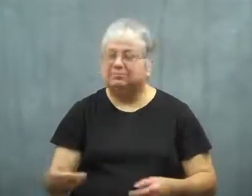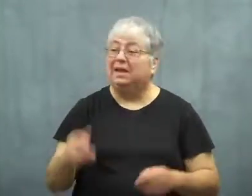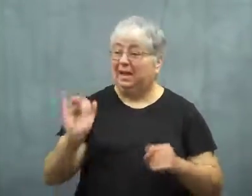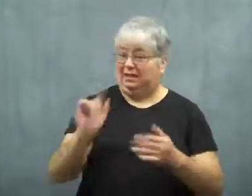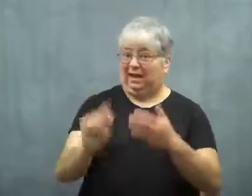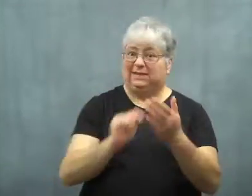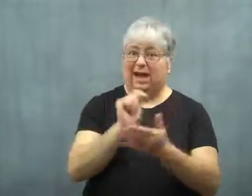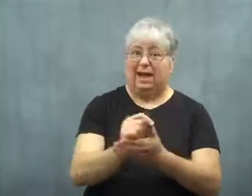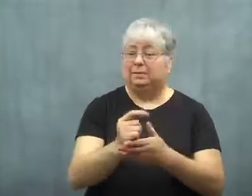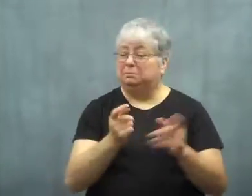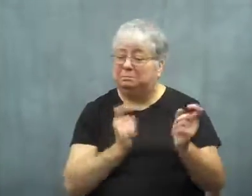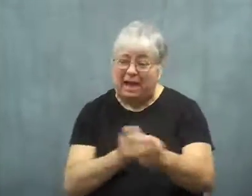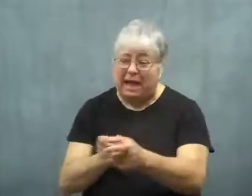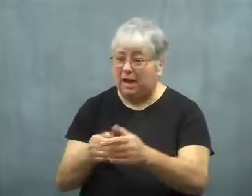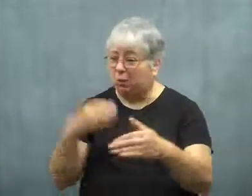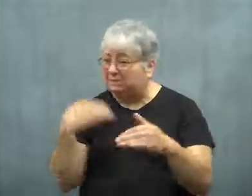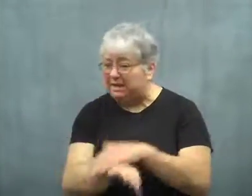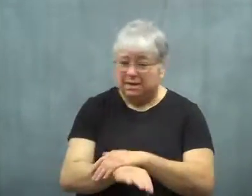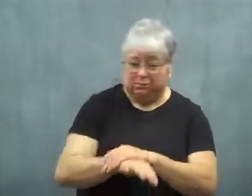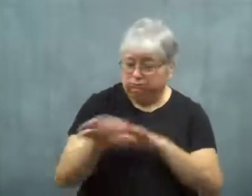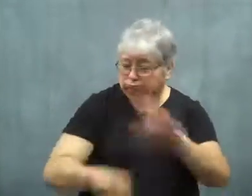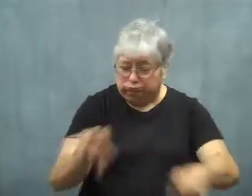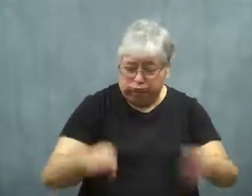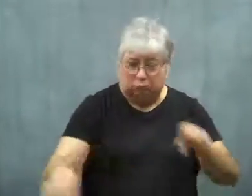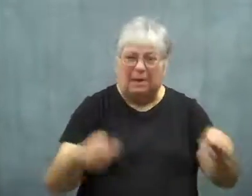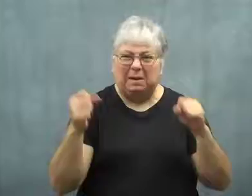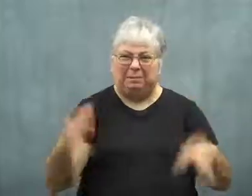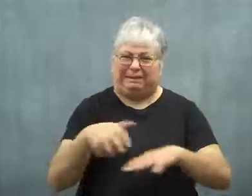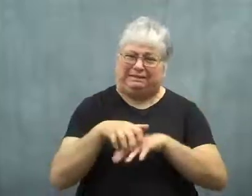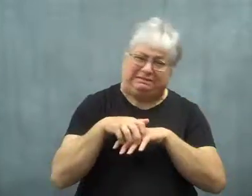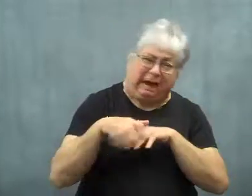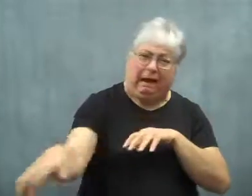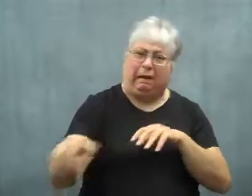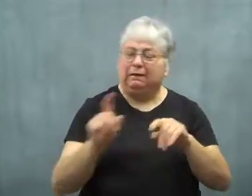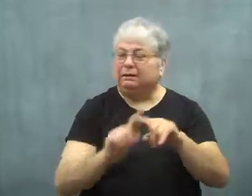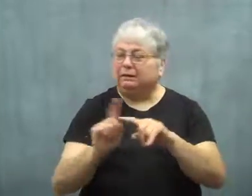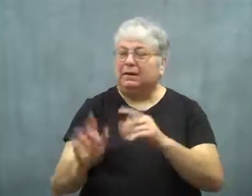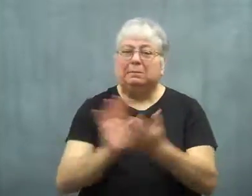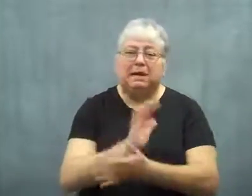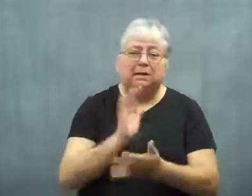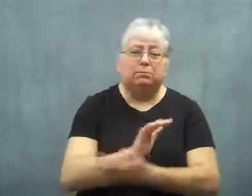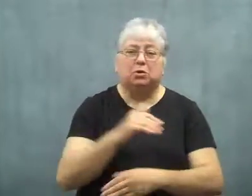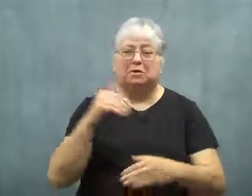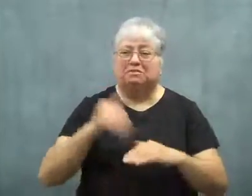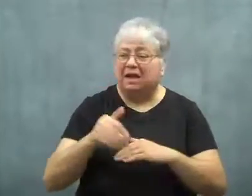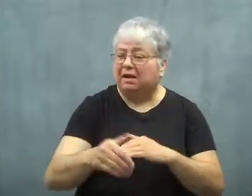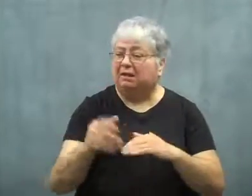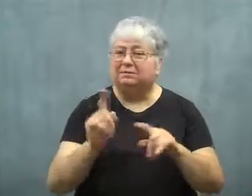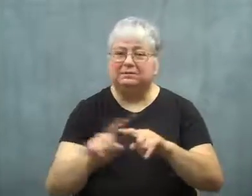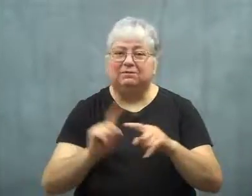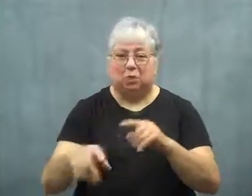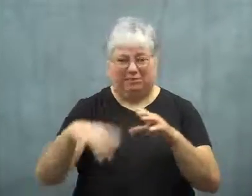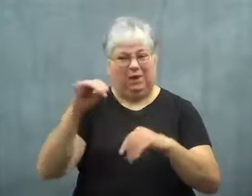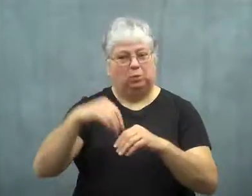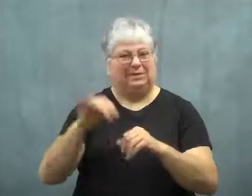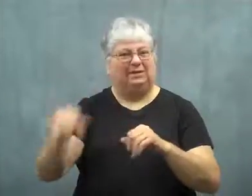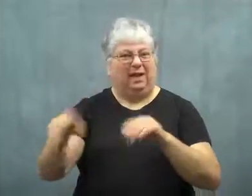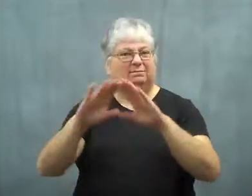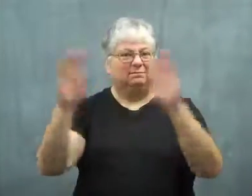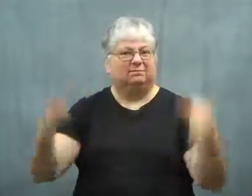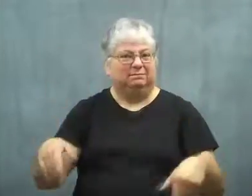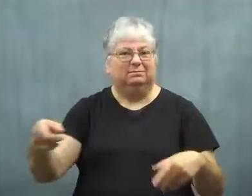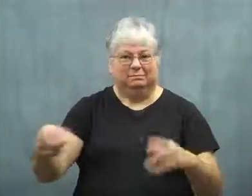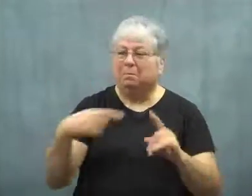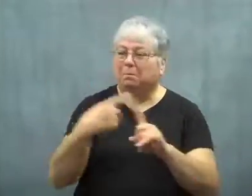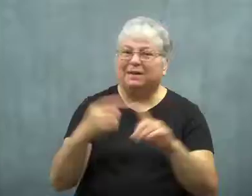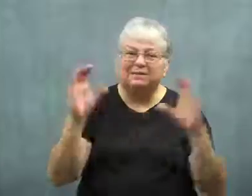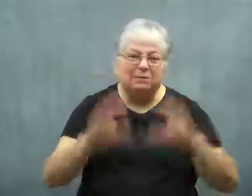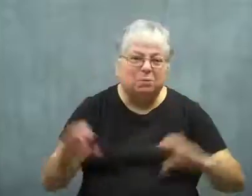At the time of the raid in which he died,